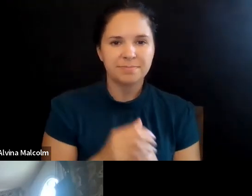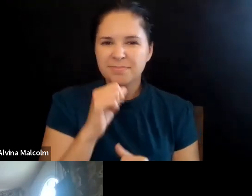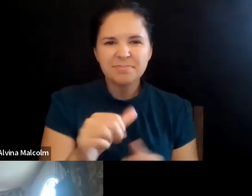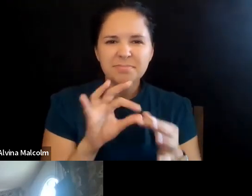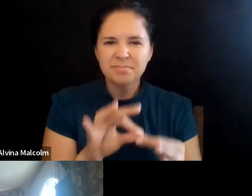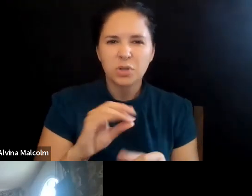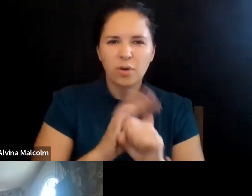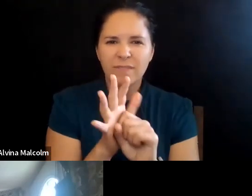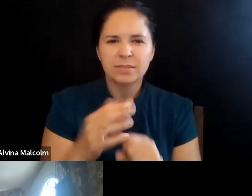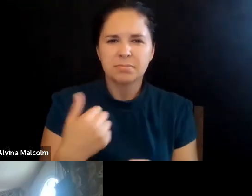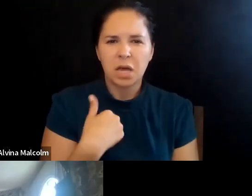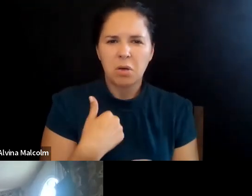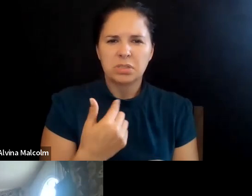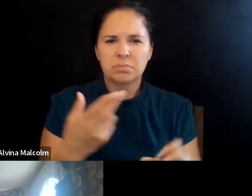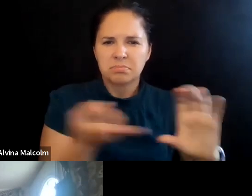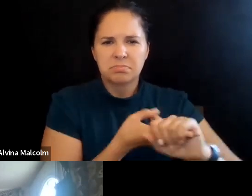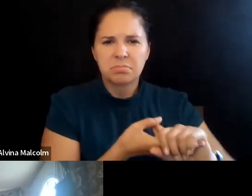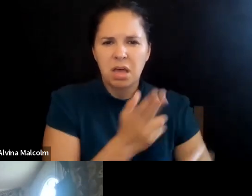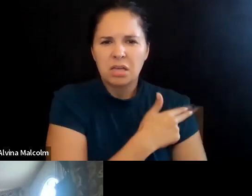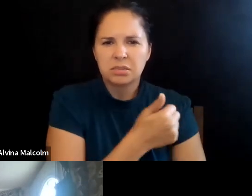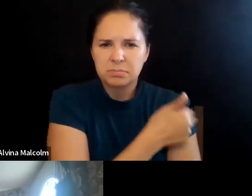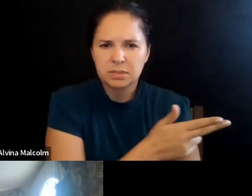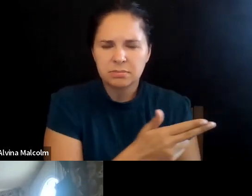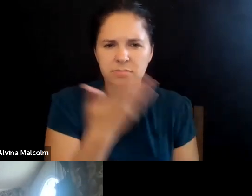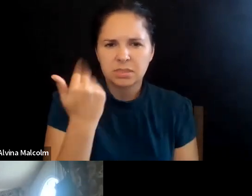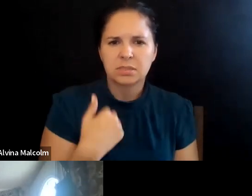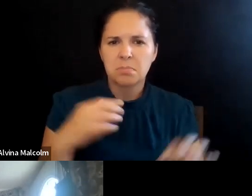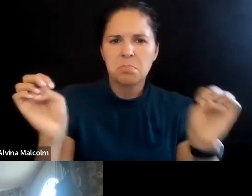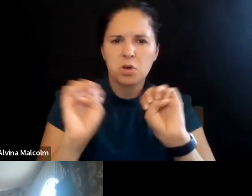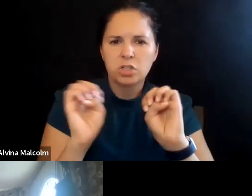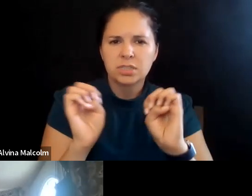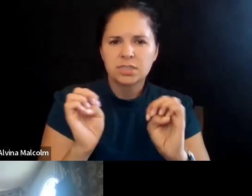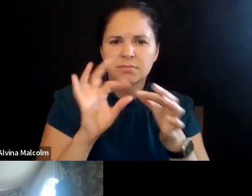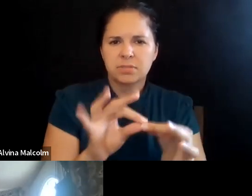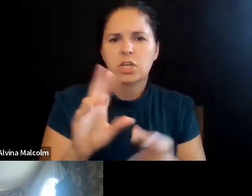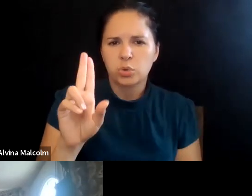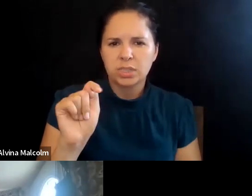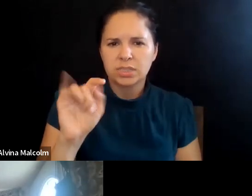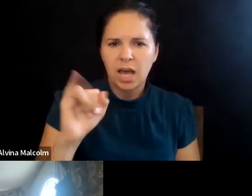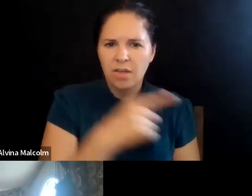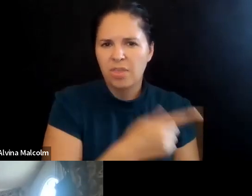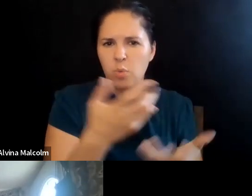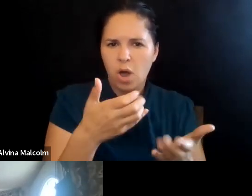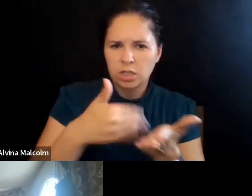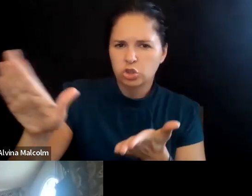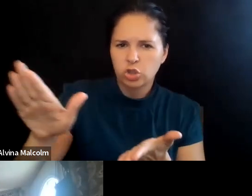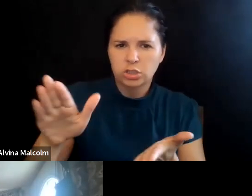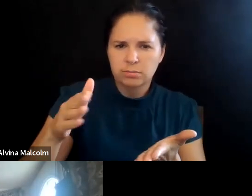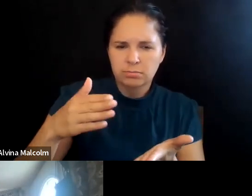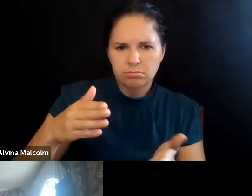directly and having a direct number with them. Last year -- not due to